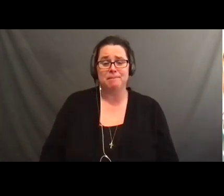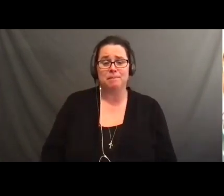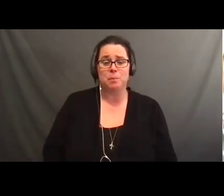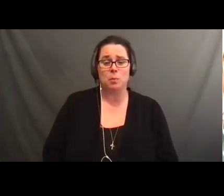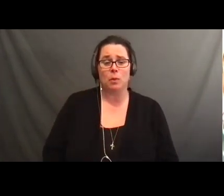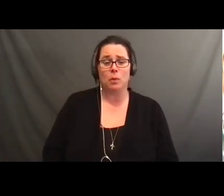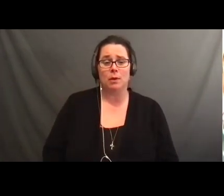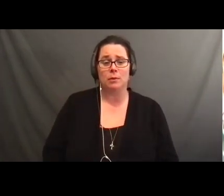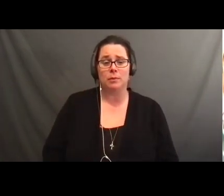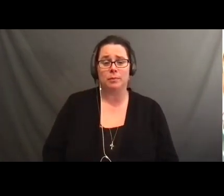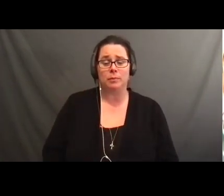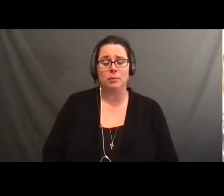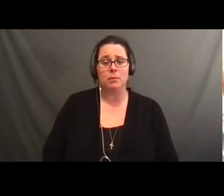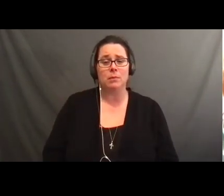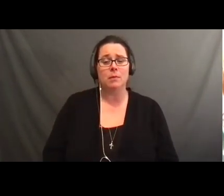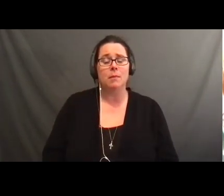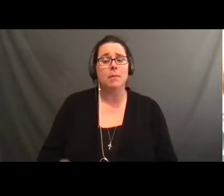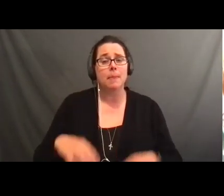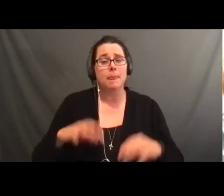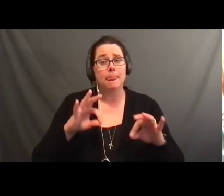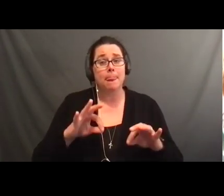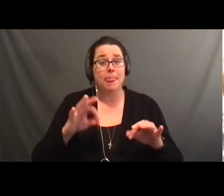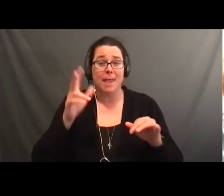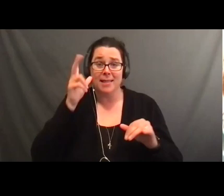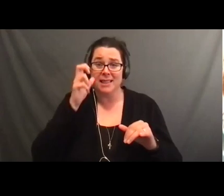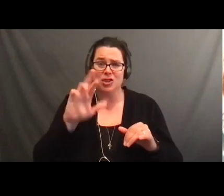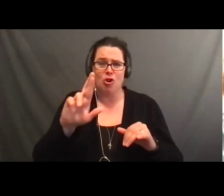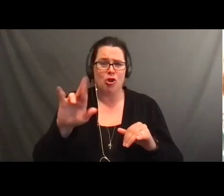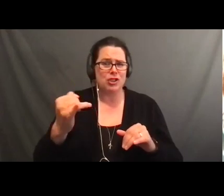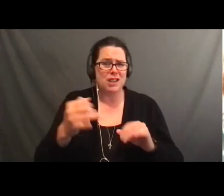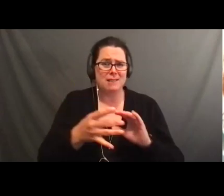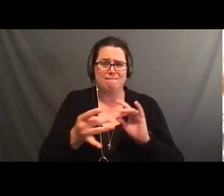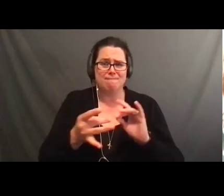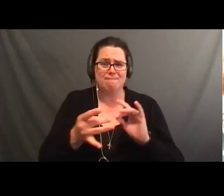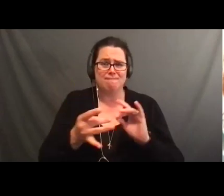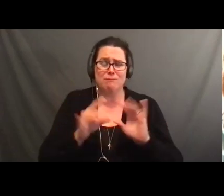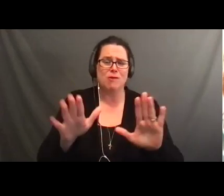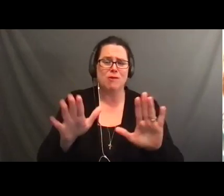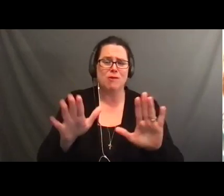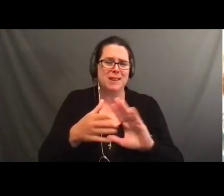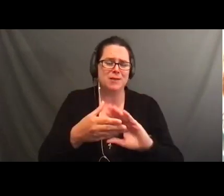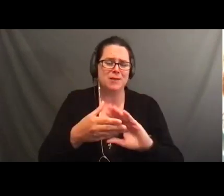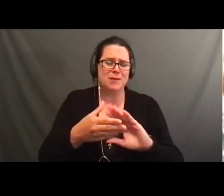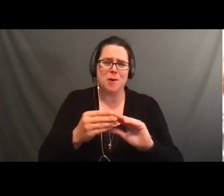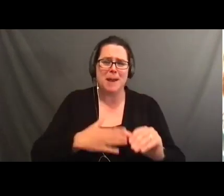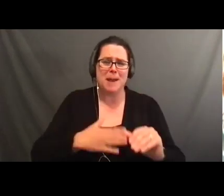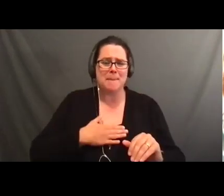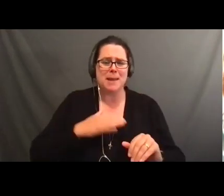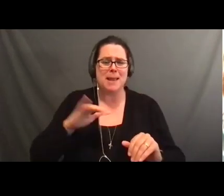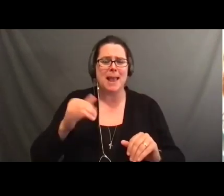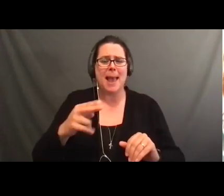Well, hey, listen, that was a really neat story. I'm glad that Hannah was willing to share that with us.